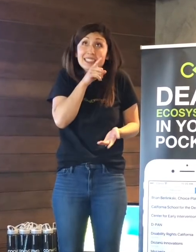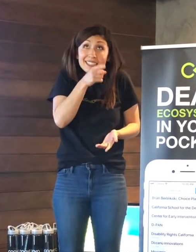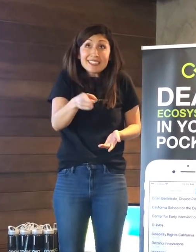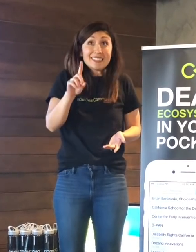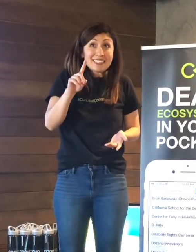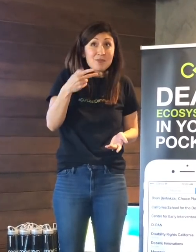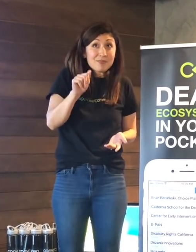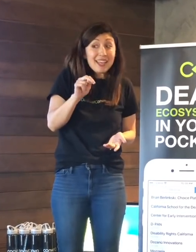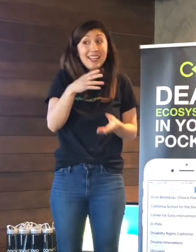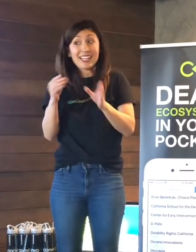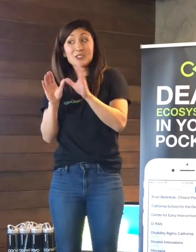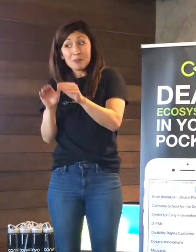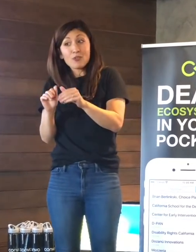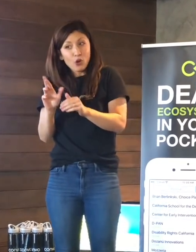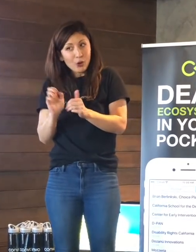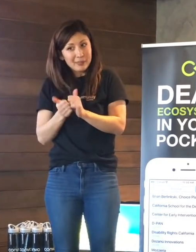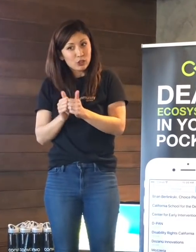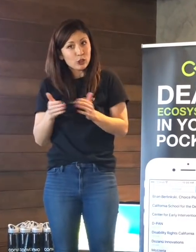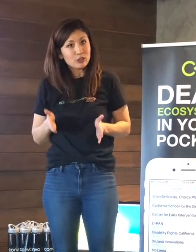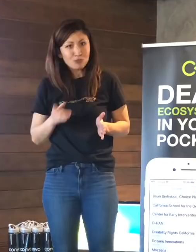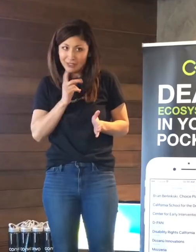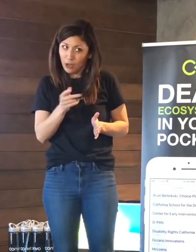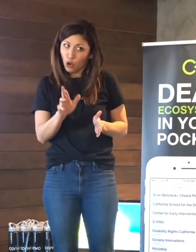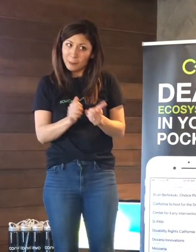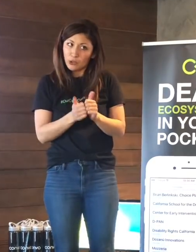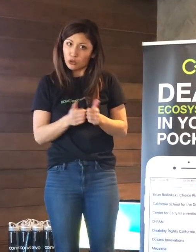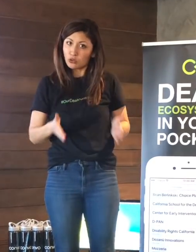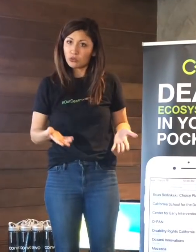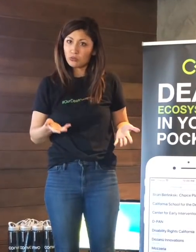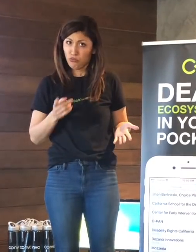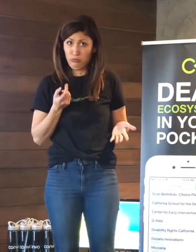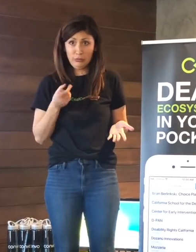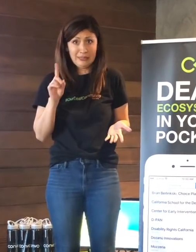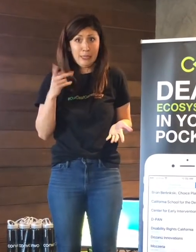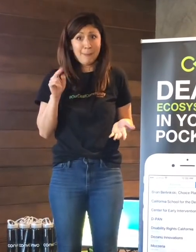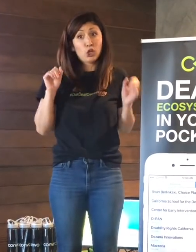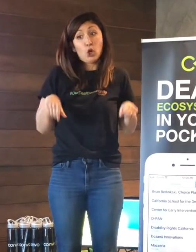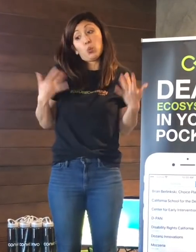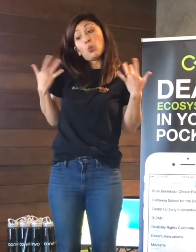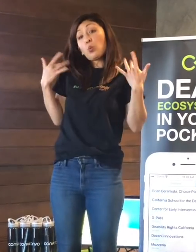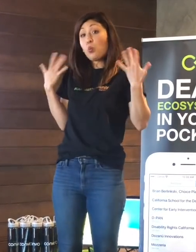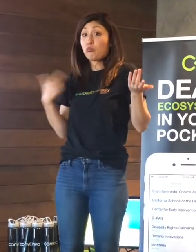Really, D-PAN and The Daily Moth are competitors. They're competitors. D-PAN could have said, "Not our problem."